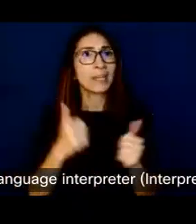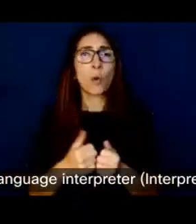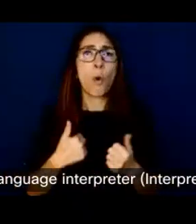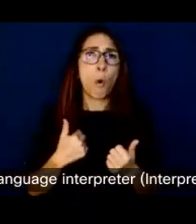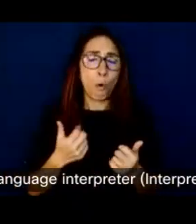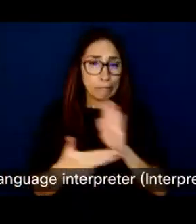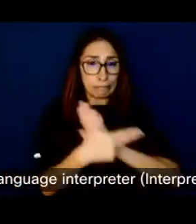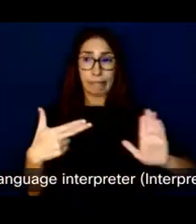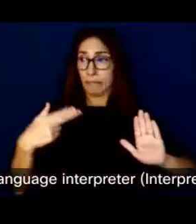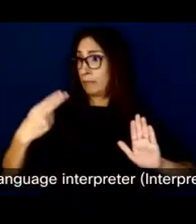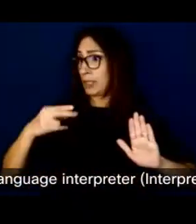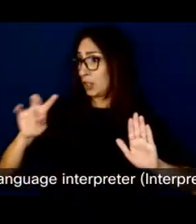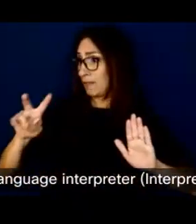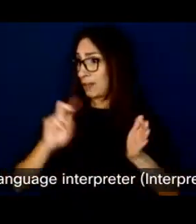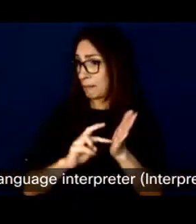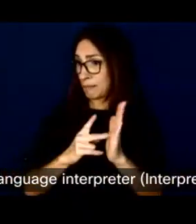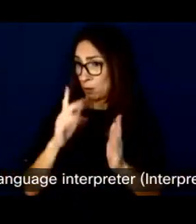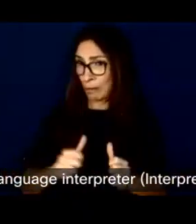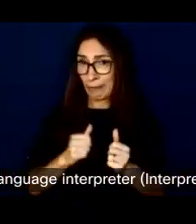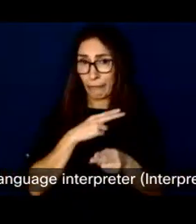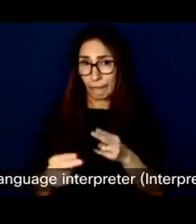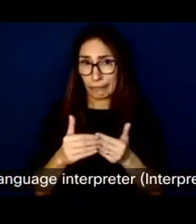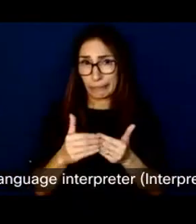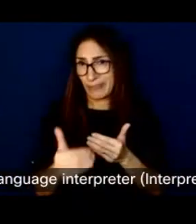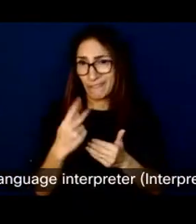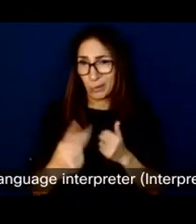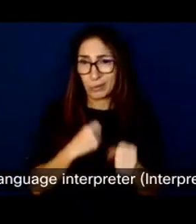but we have had really good medications for a long time and